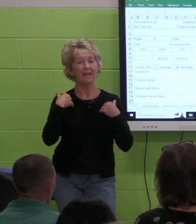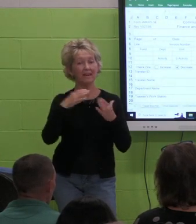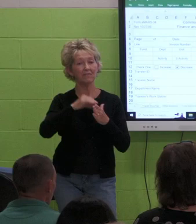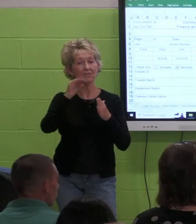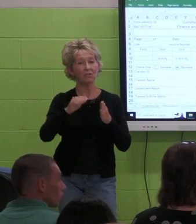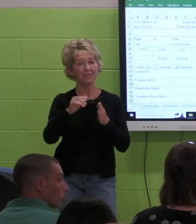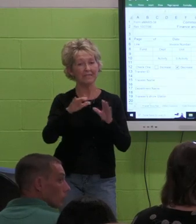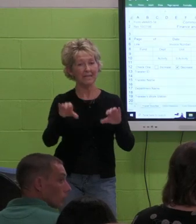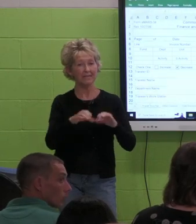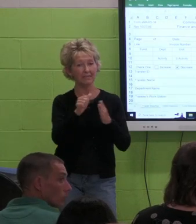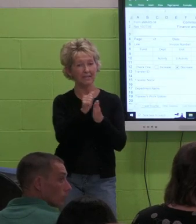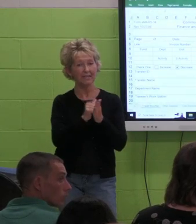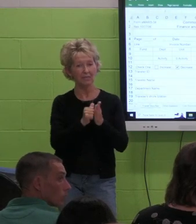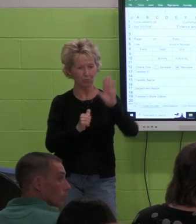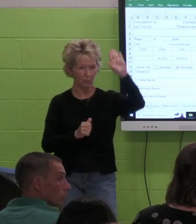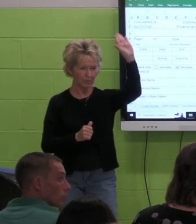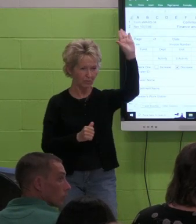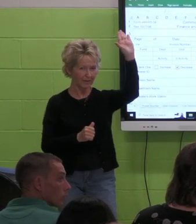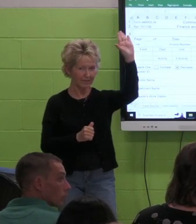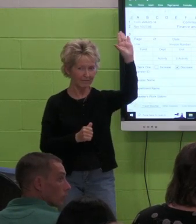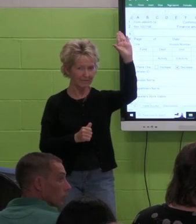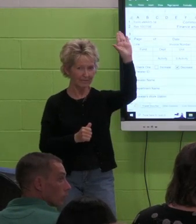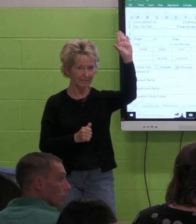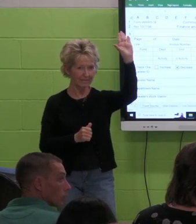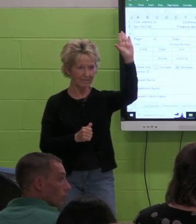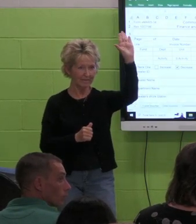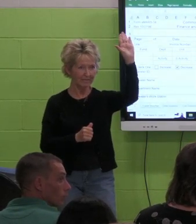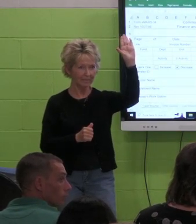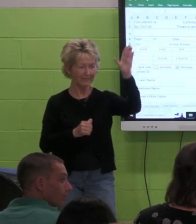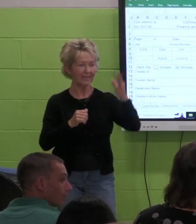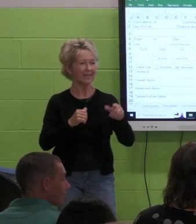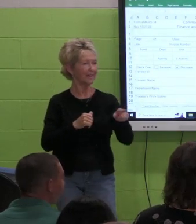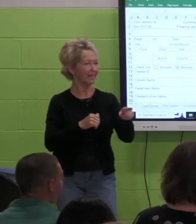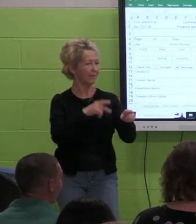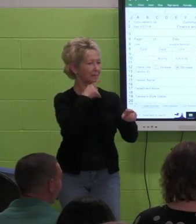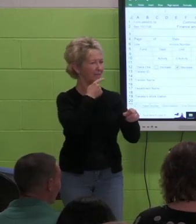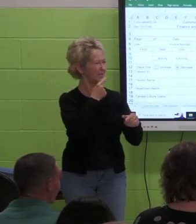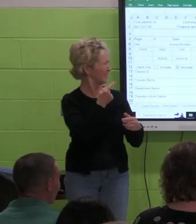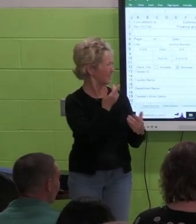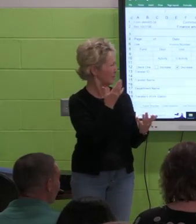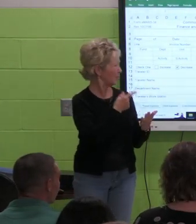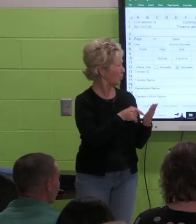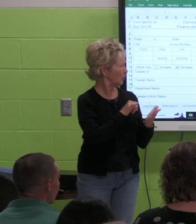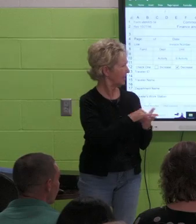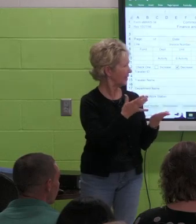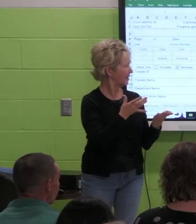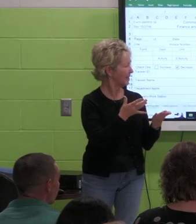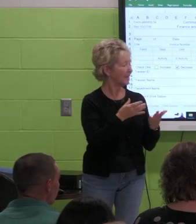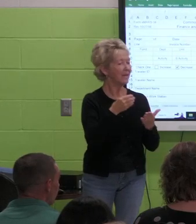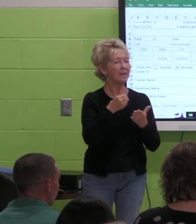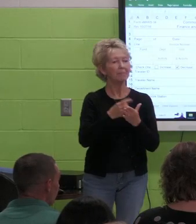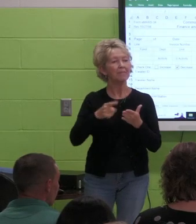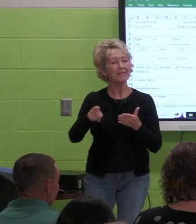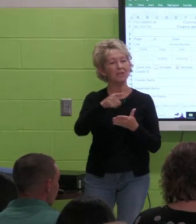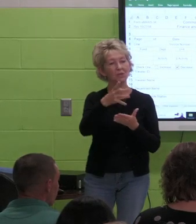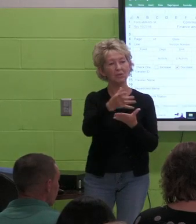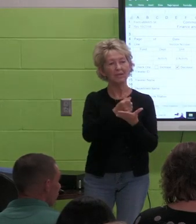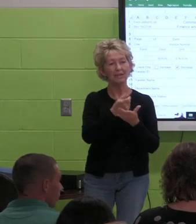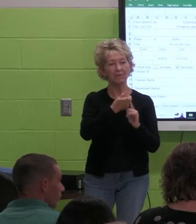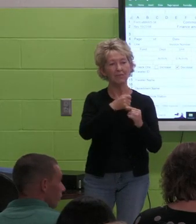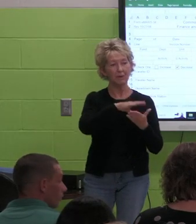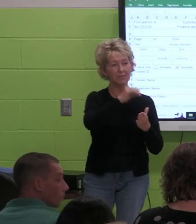account that is I'm sorry that is money that you may collect from your students